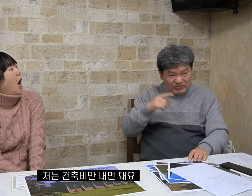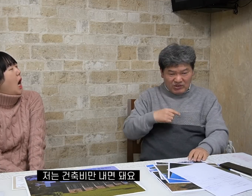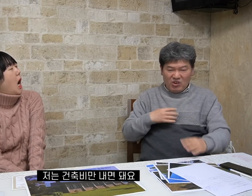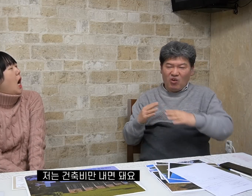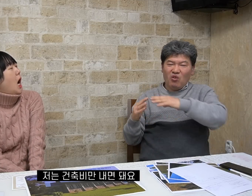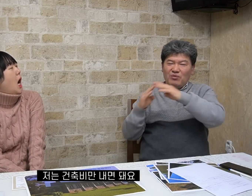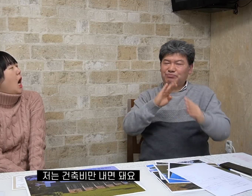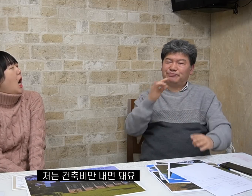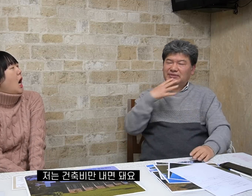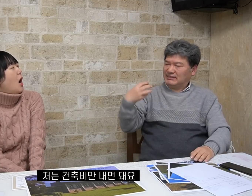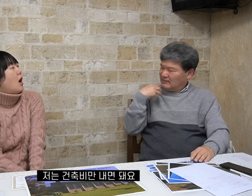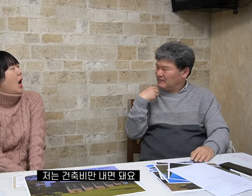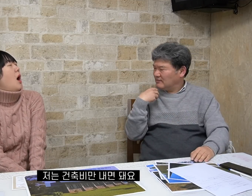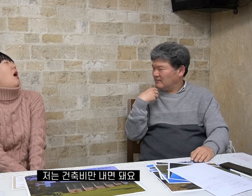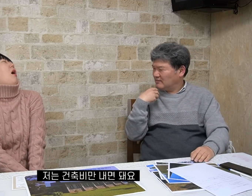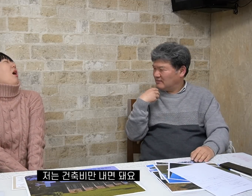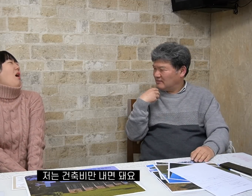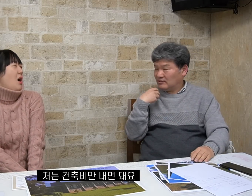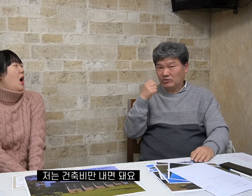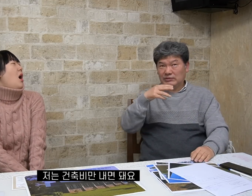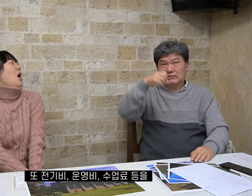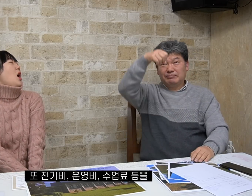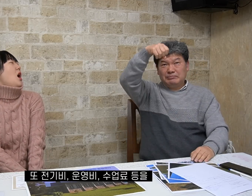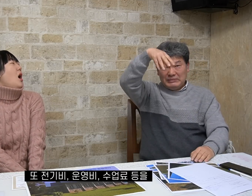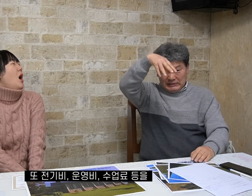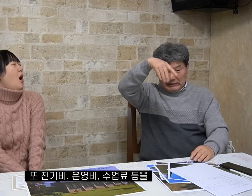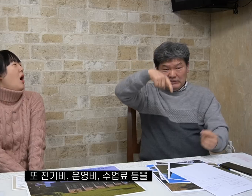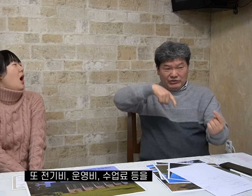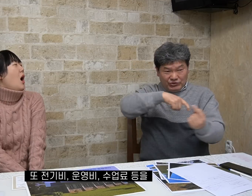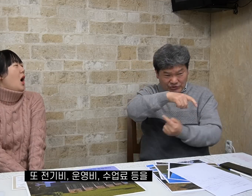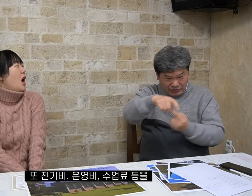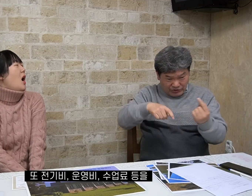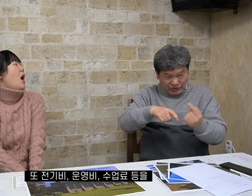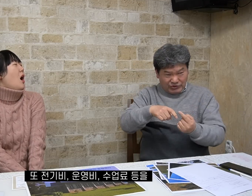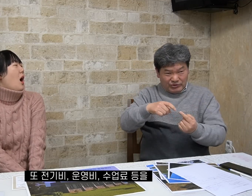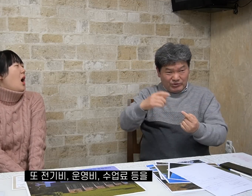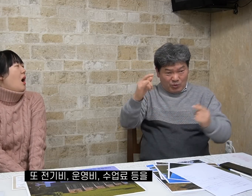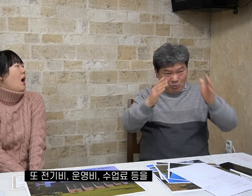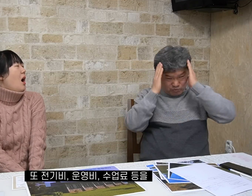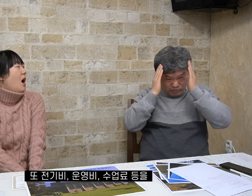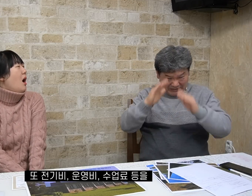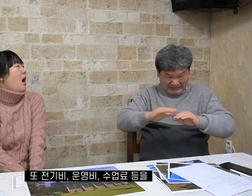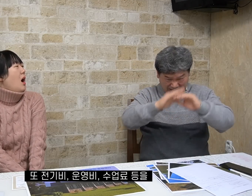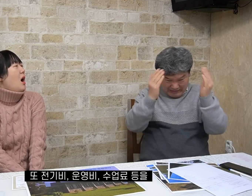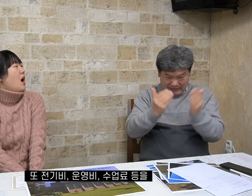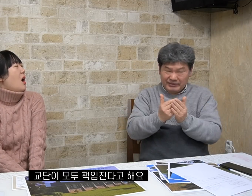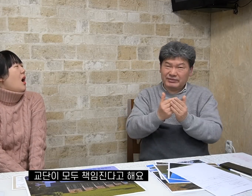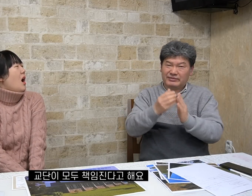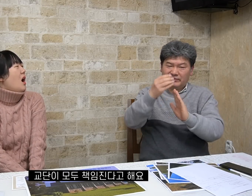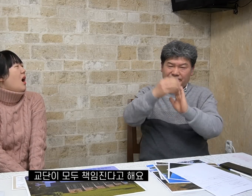My responsibility is to pay only the construction cost. In addition, the denomination is responsible for electricity,